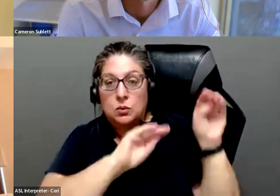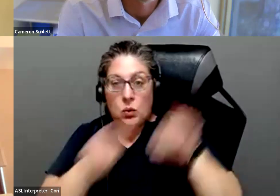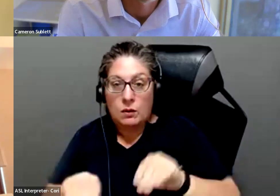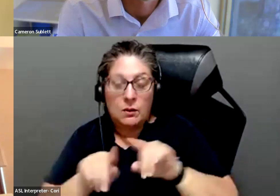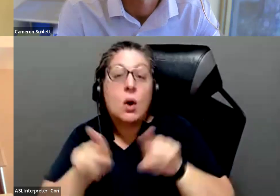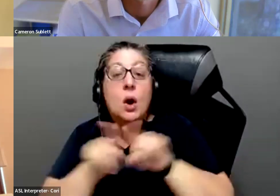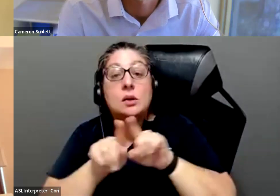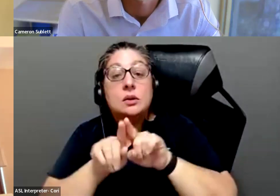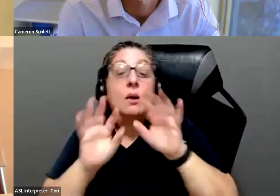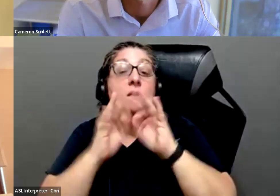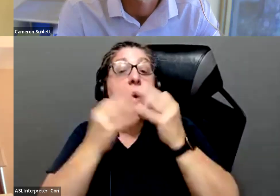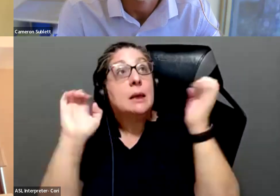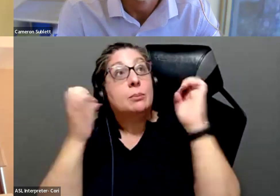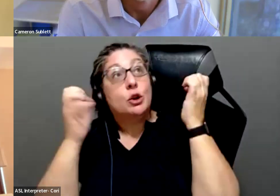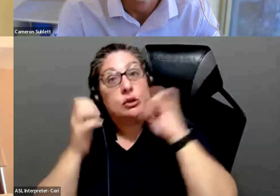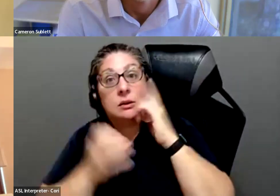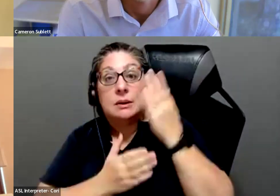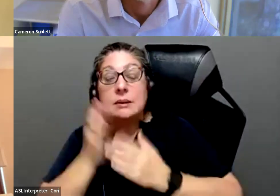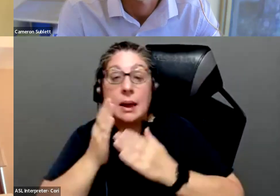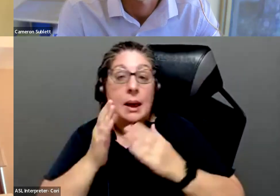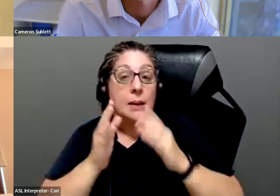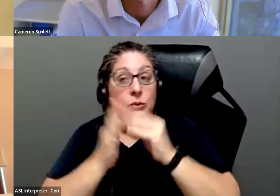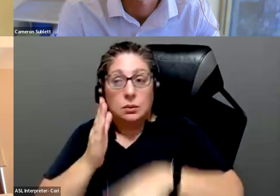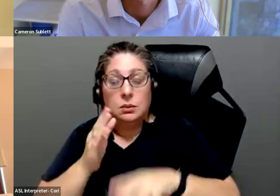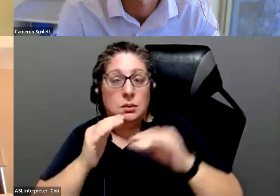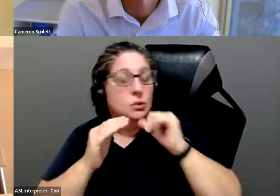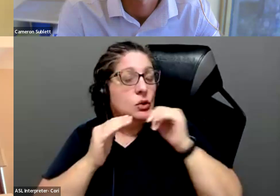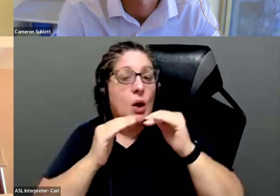emergencies a lot of these students are in unstable financial situations.